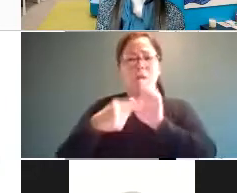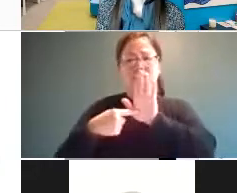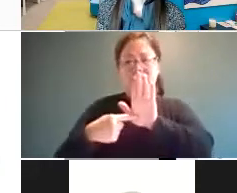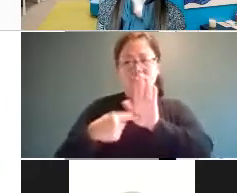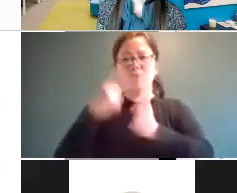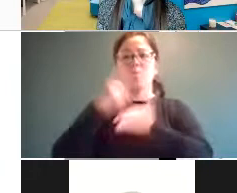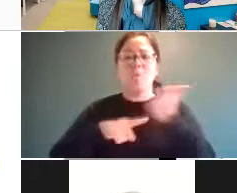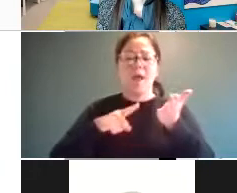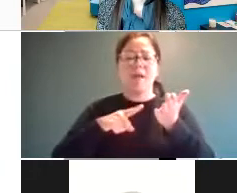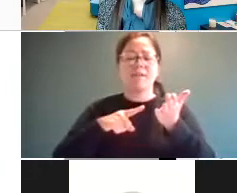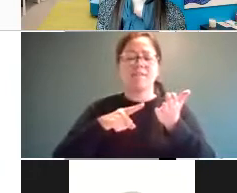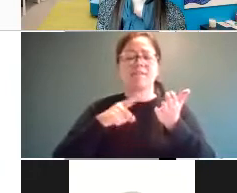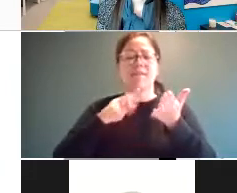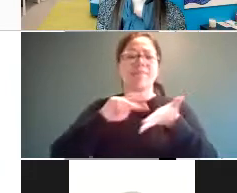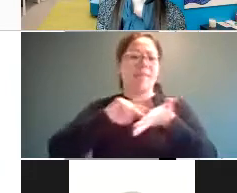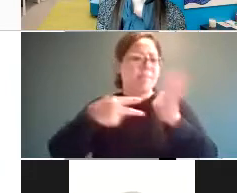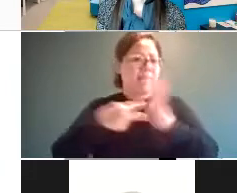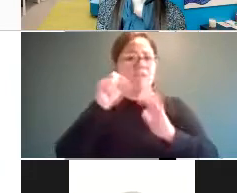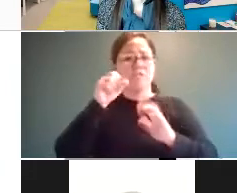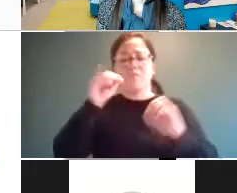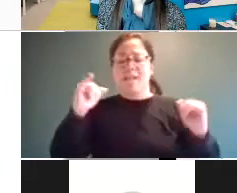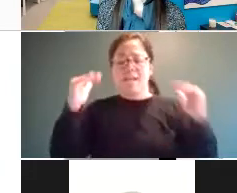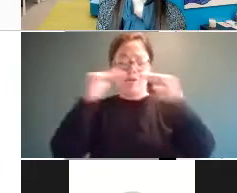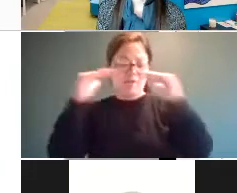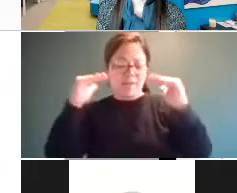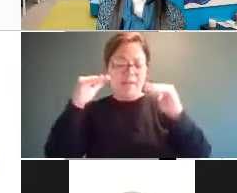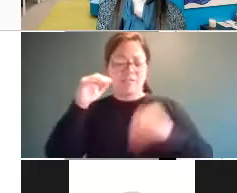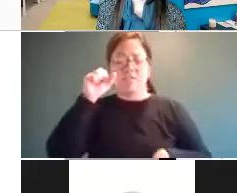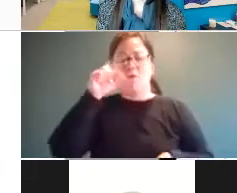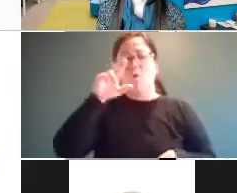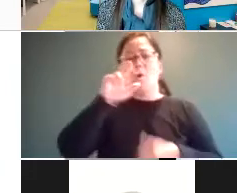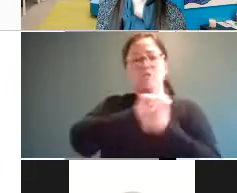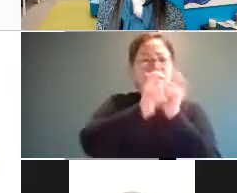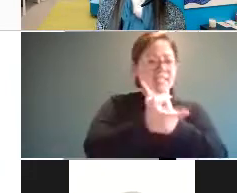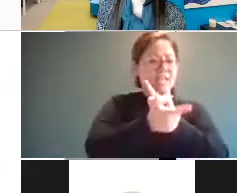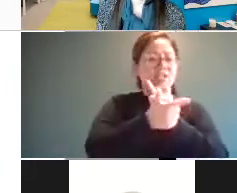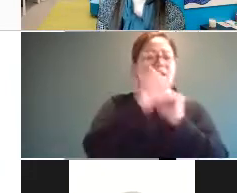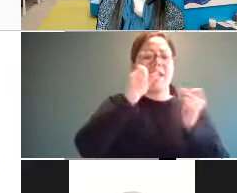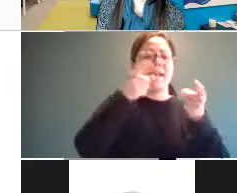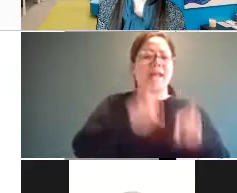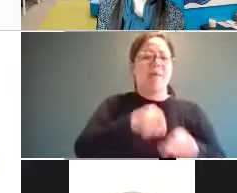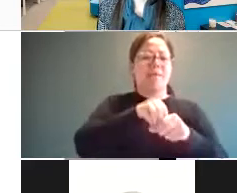so that the equivalent or transcreation can happen in your target languages.